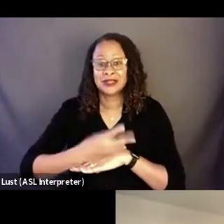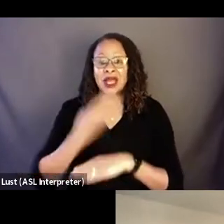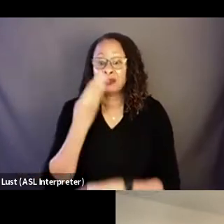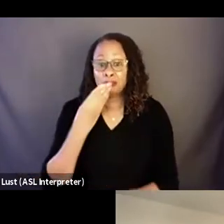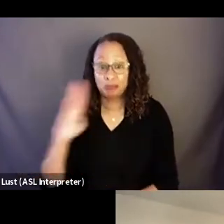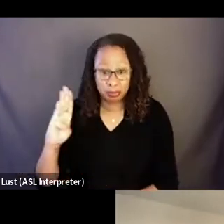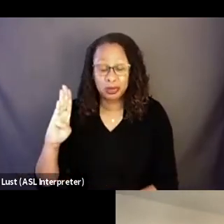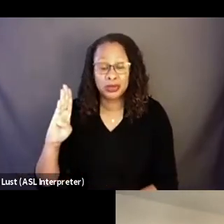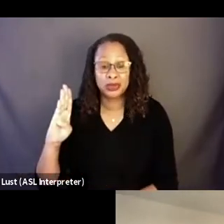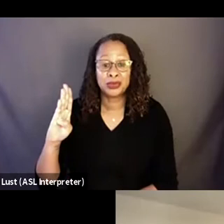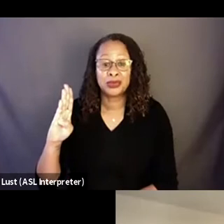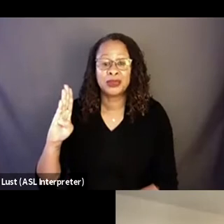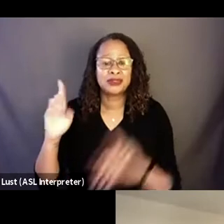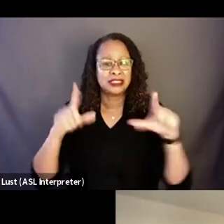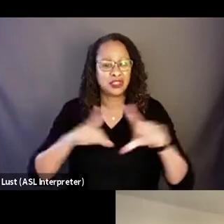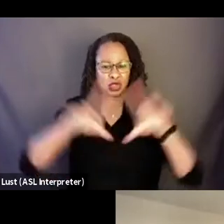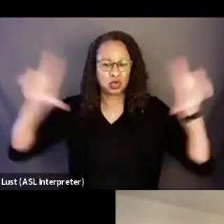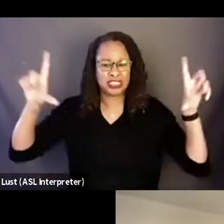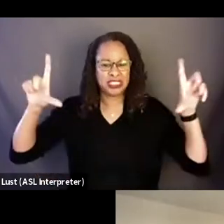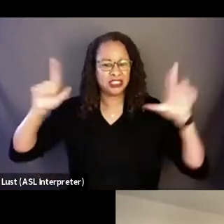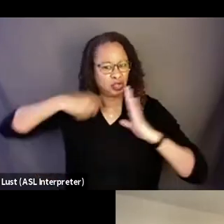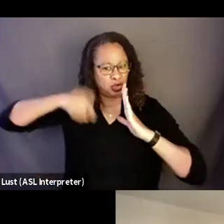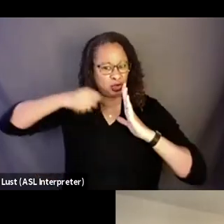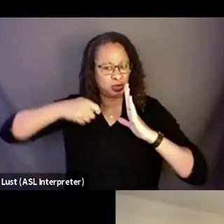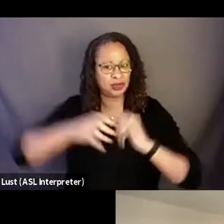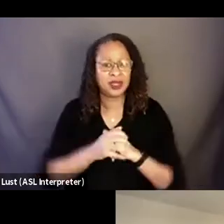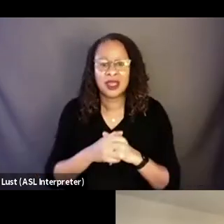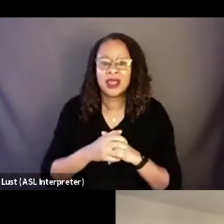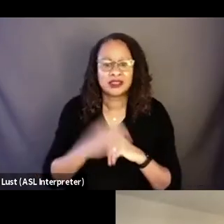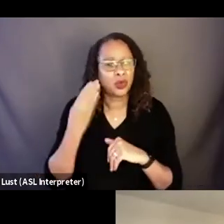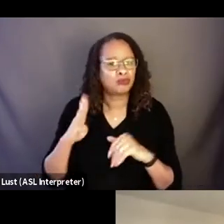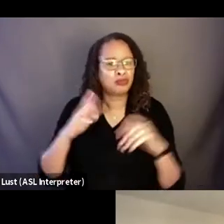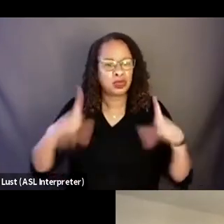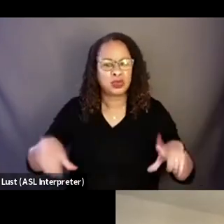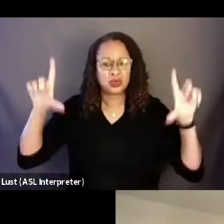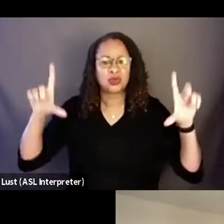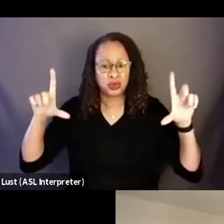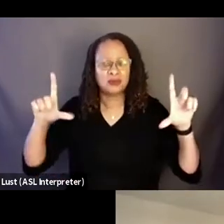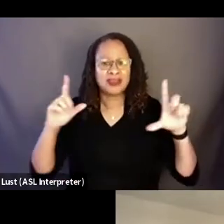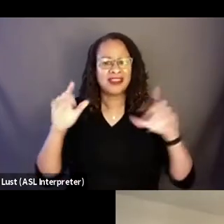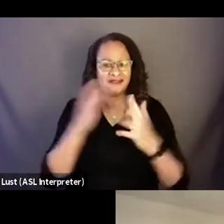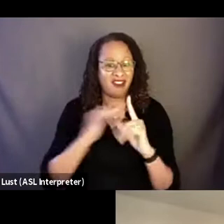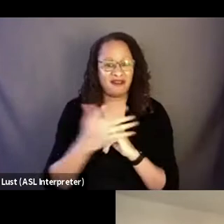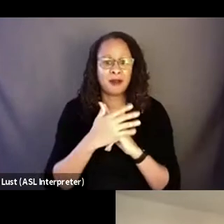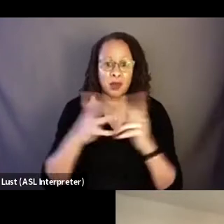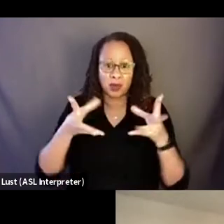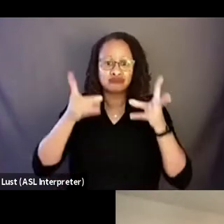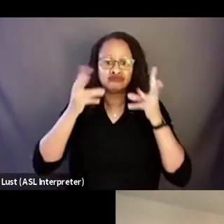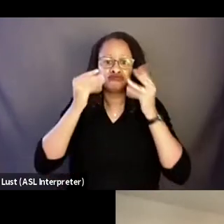where we brought everybody into a blue screen environment where we ingested their faces in this algorithm